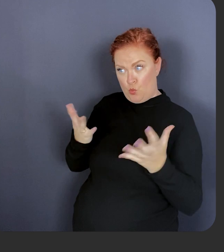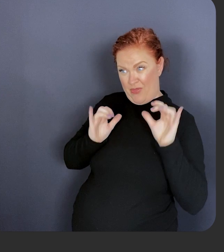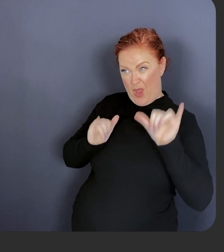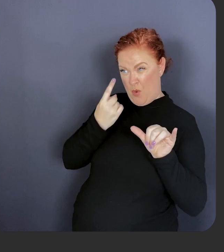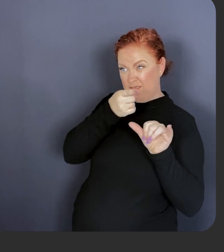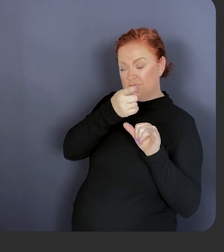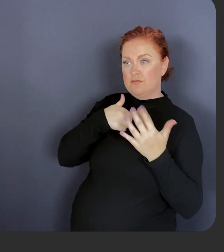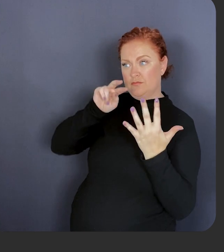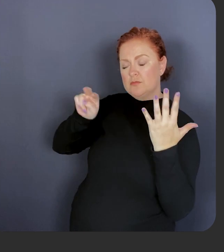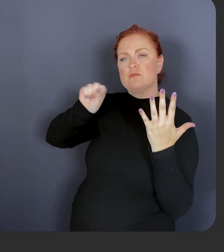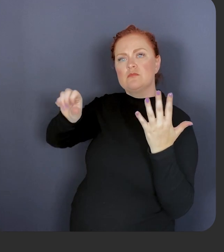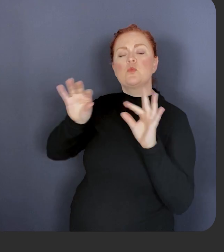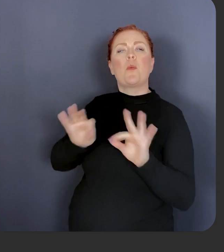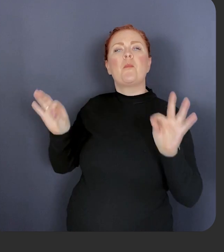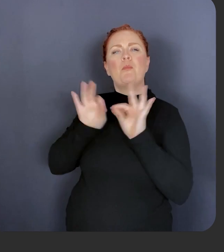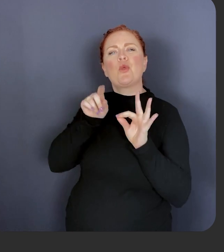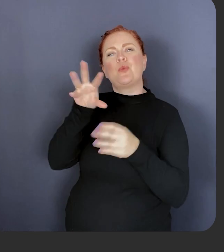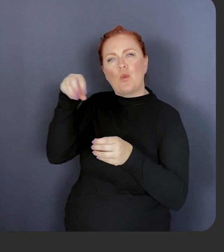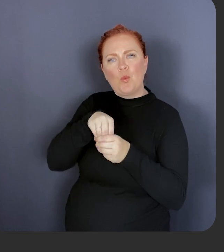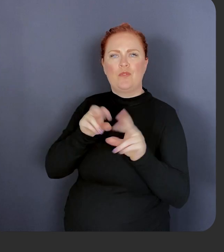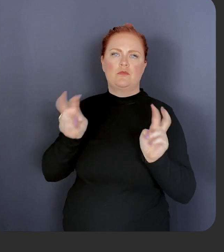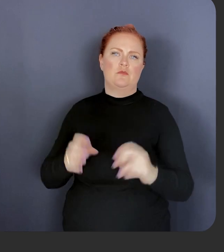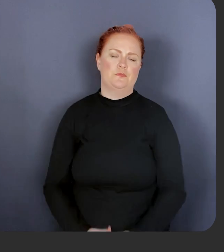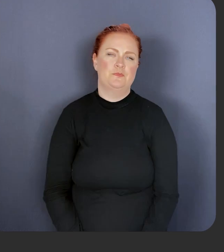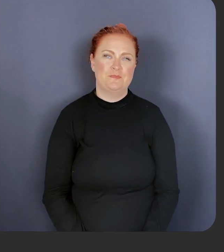want to convey what's on the page in that page title.